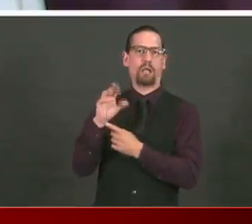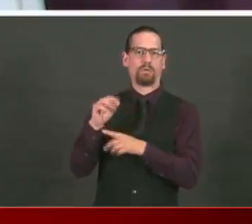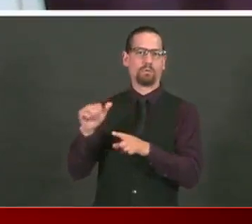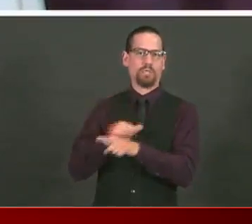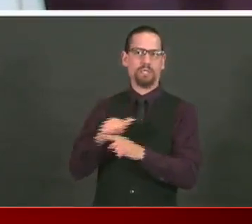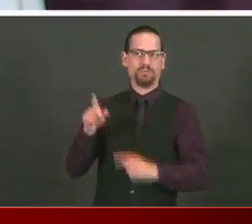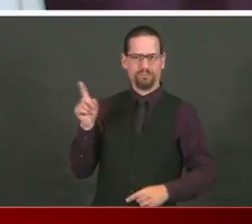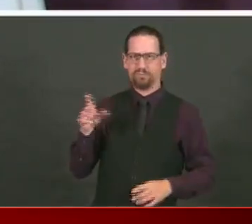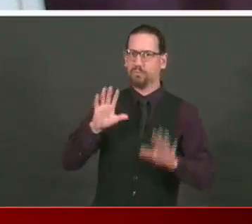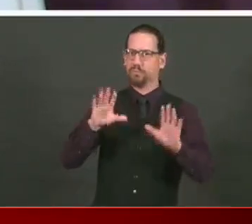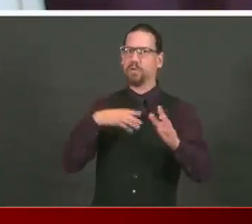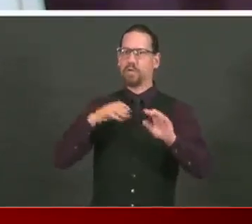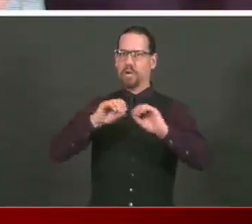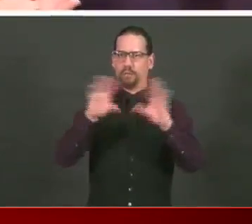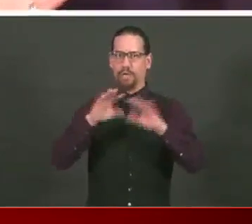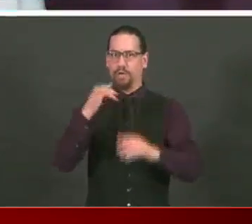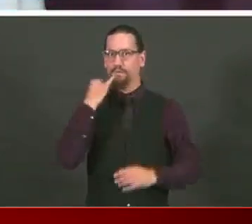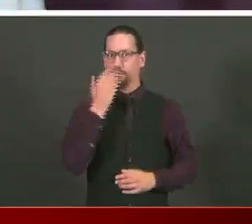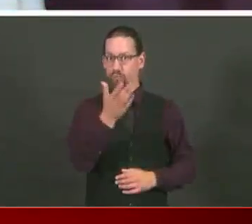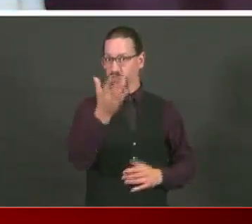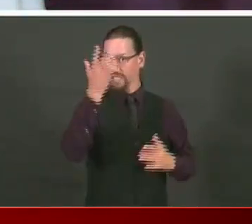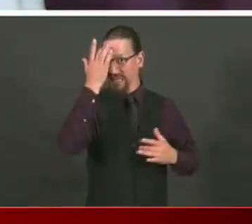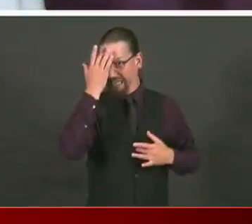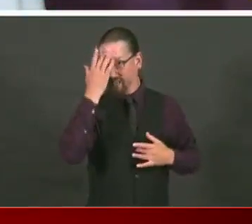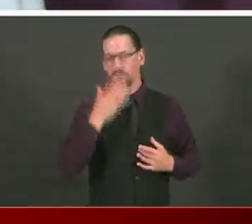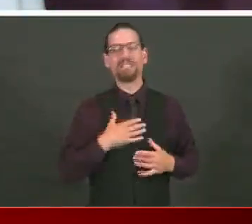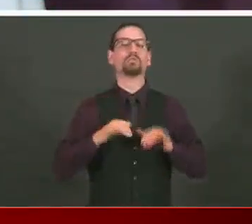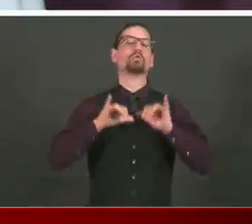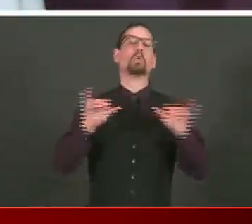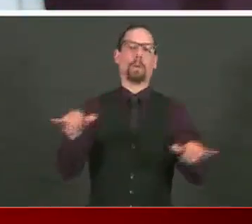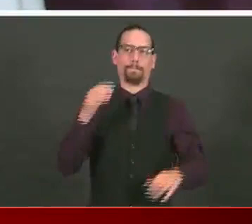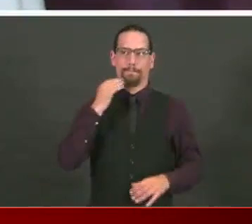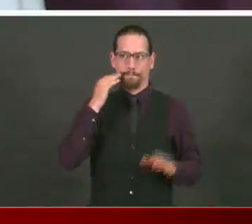IF YOU ARE TOO SICK TO WORK , YOU CAN GET IN TOUCH WITH HIM ABOUT THAT. IF YOU ARE SICK, YOU NEED TO